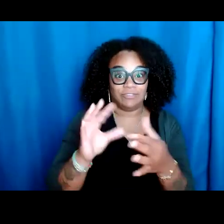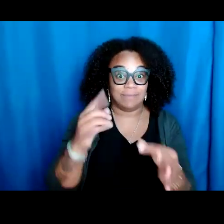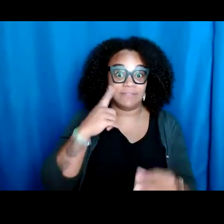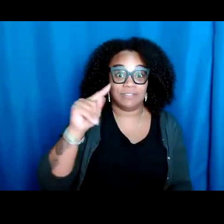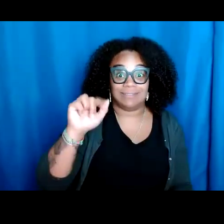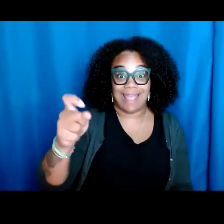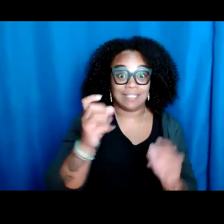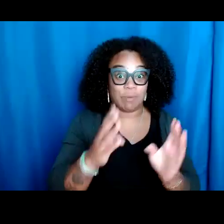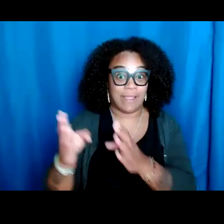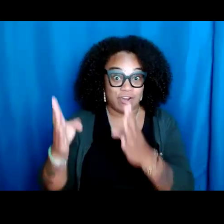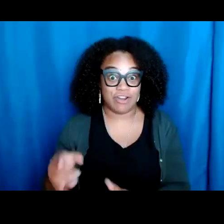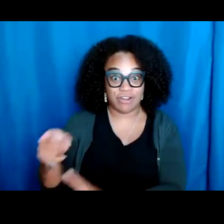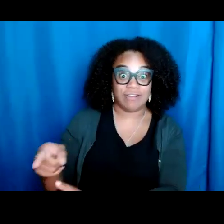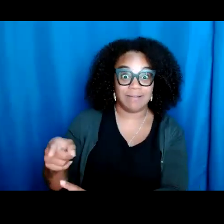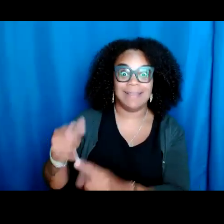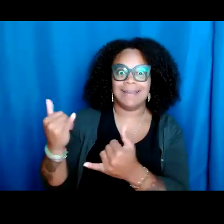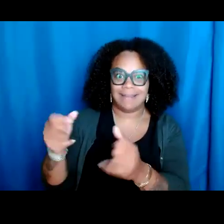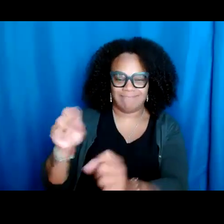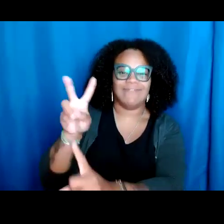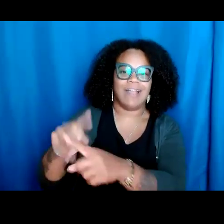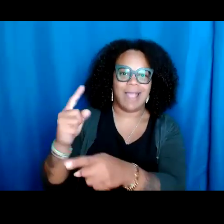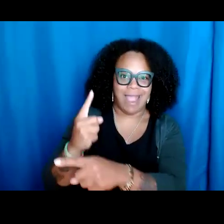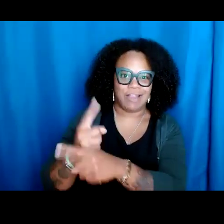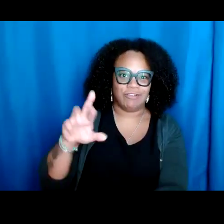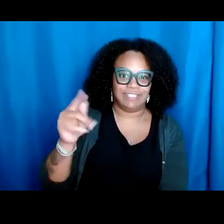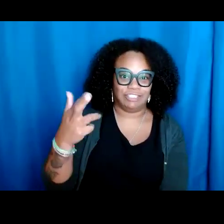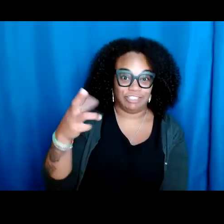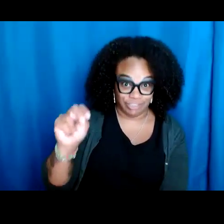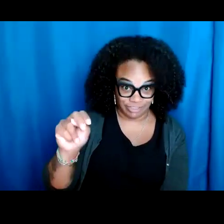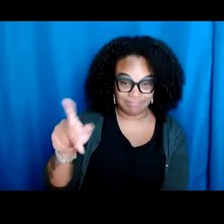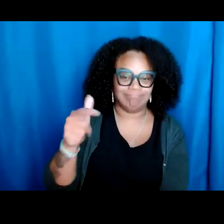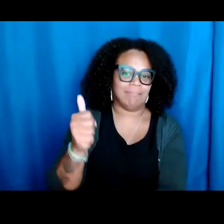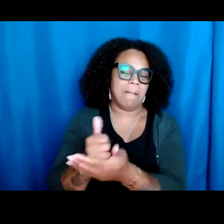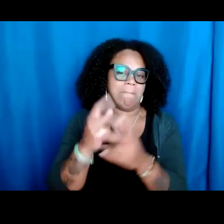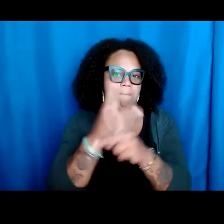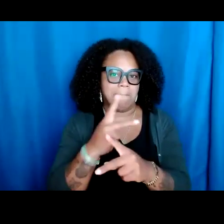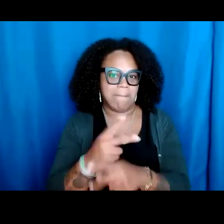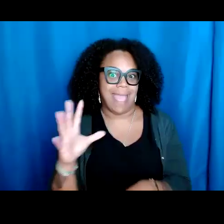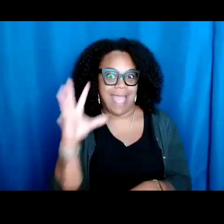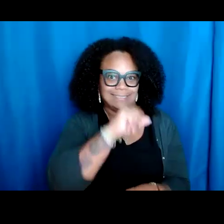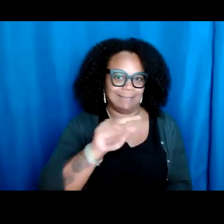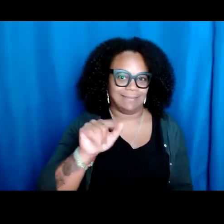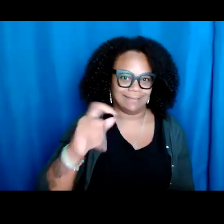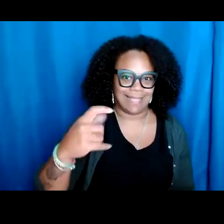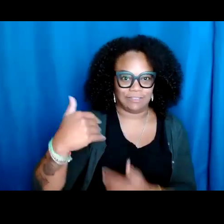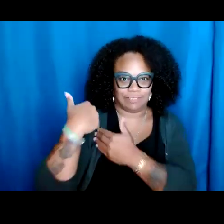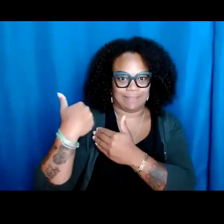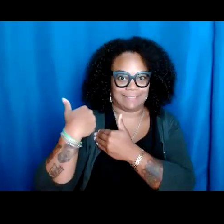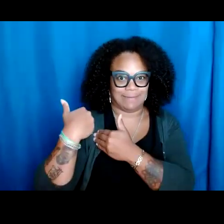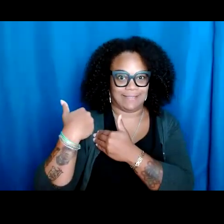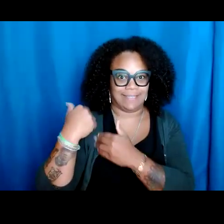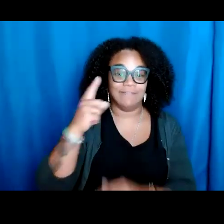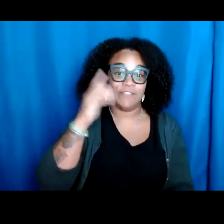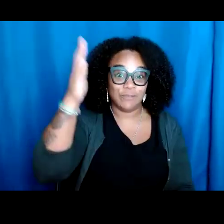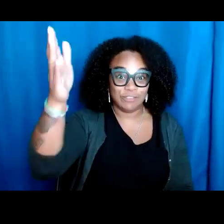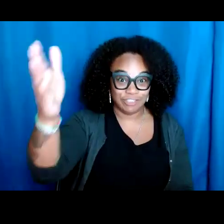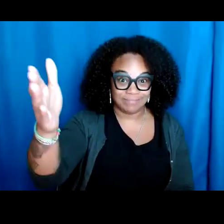can now file a return and figure his estimated tax responsibilities in the future and it will